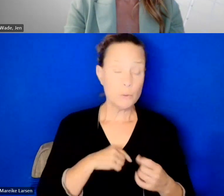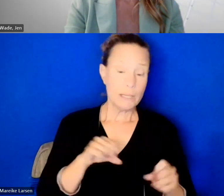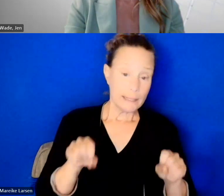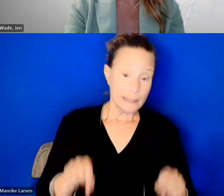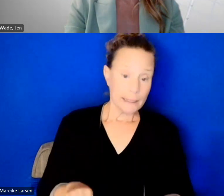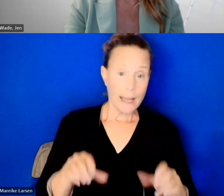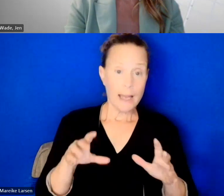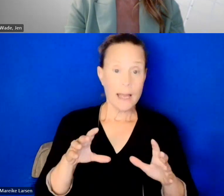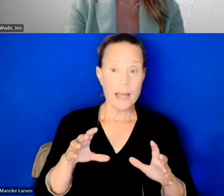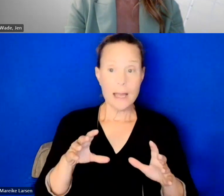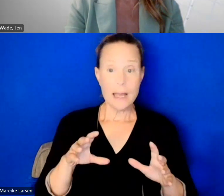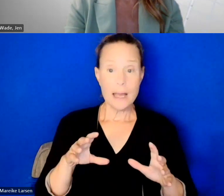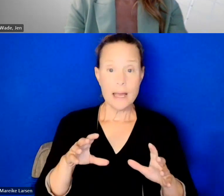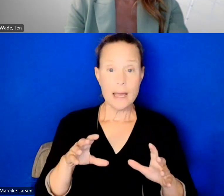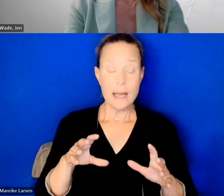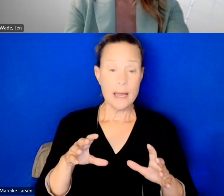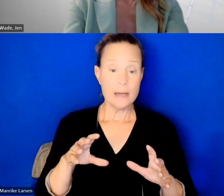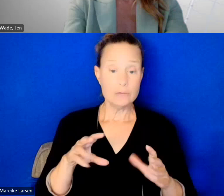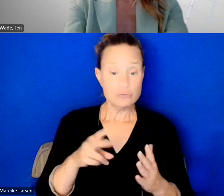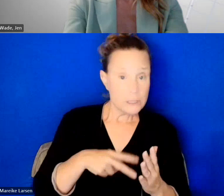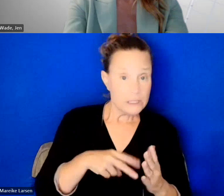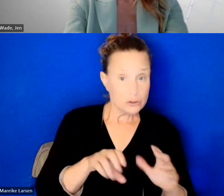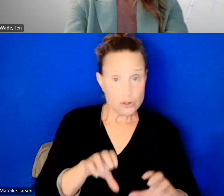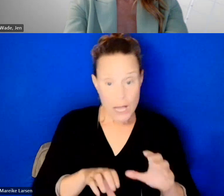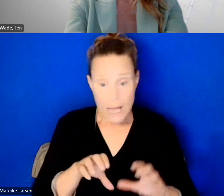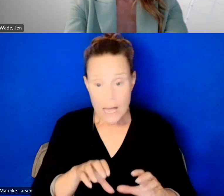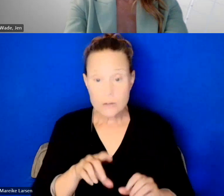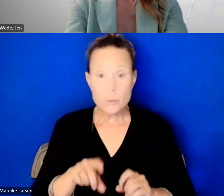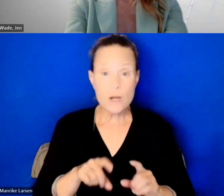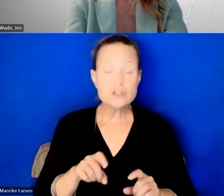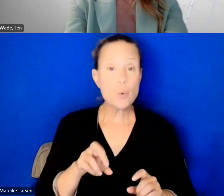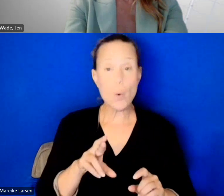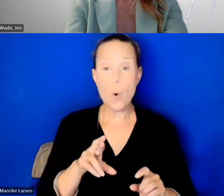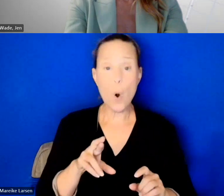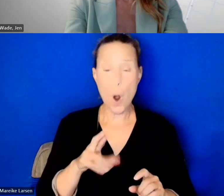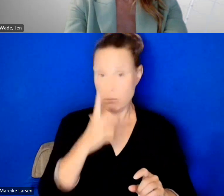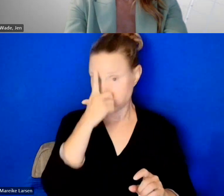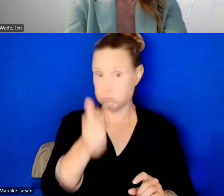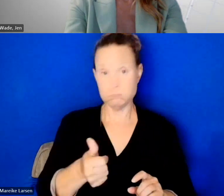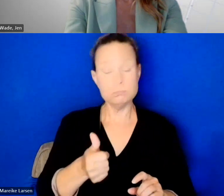take questions from the chat, or feel free to turn on your microphone.